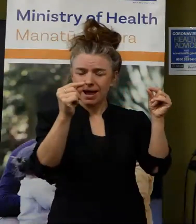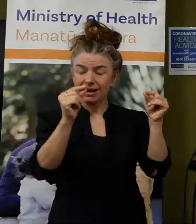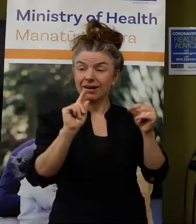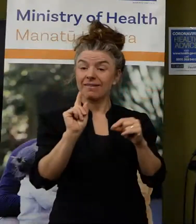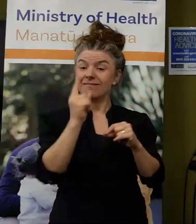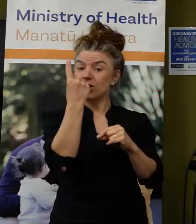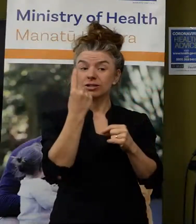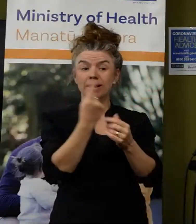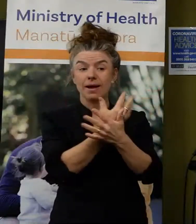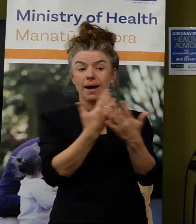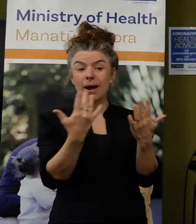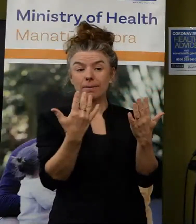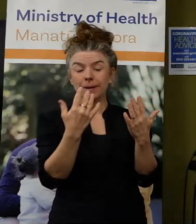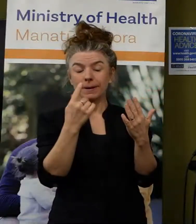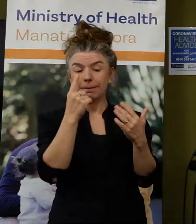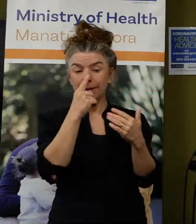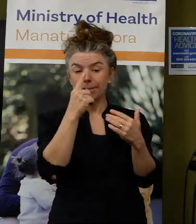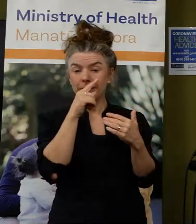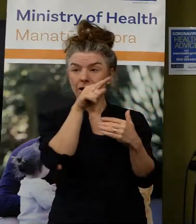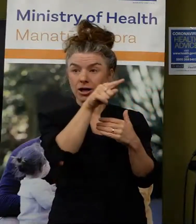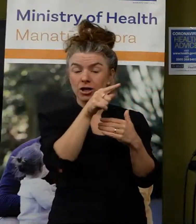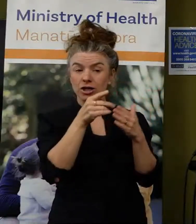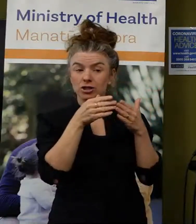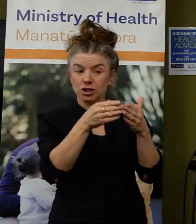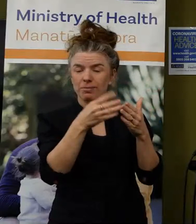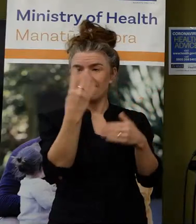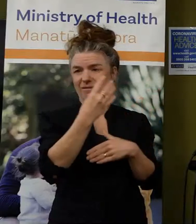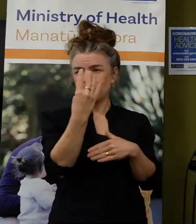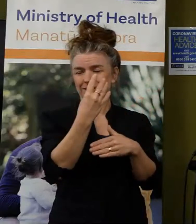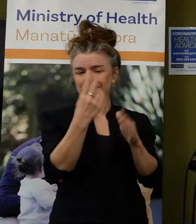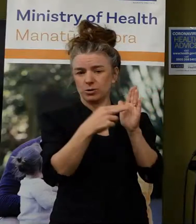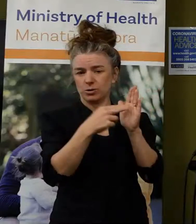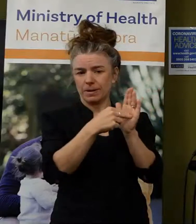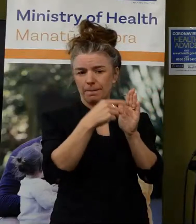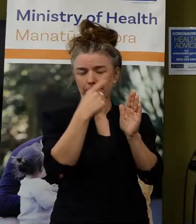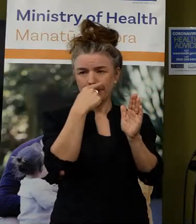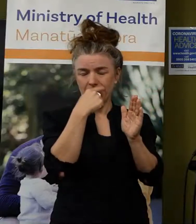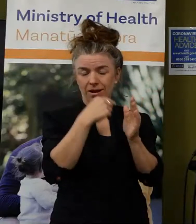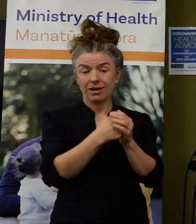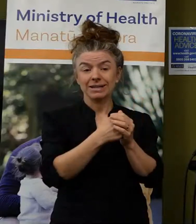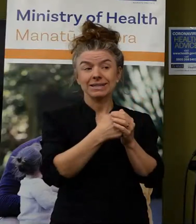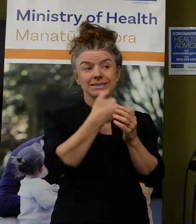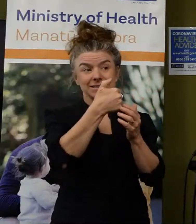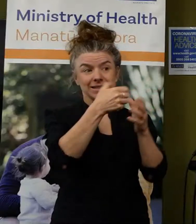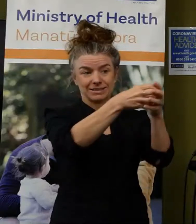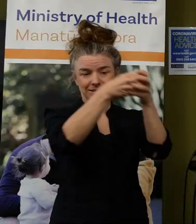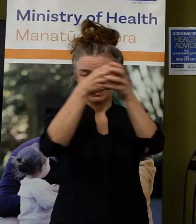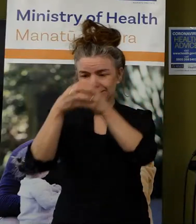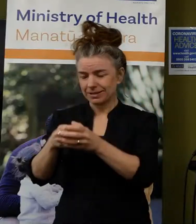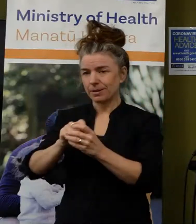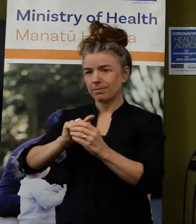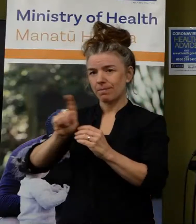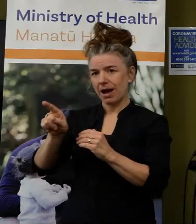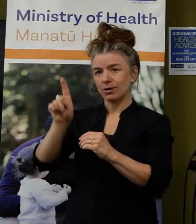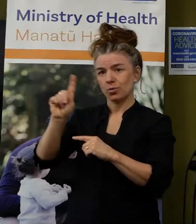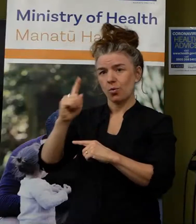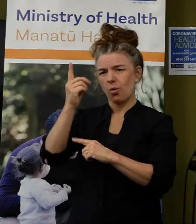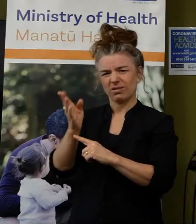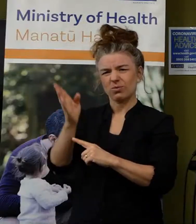14 New Zealanders on-board. Six are now back in Whangaparaoa. Three have opted to stay outside of New